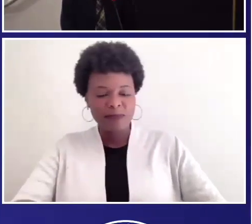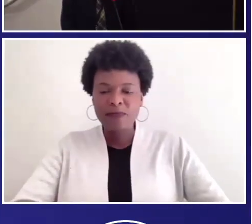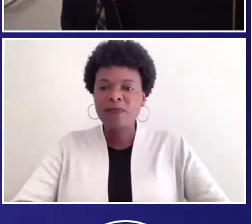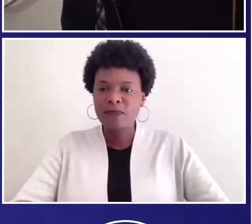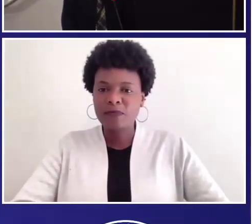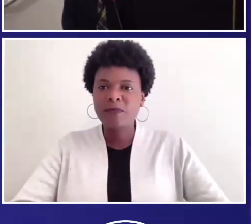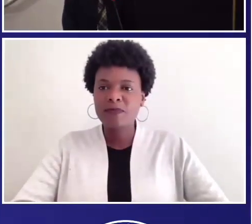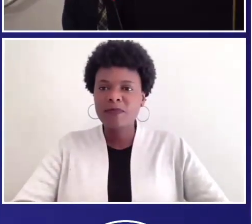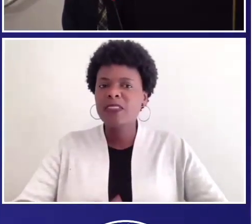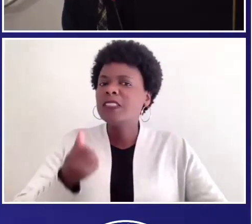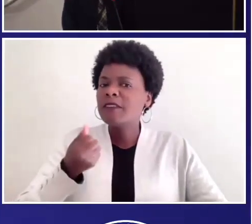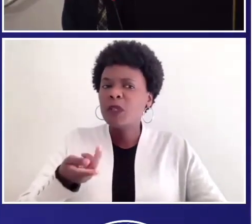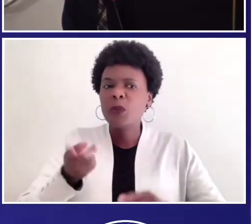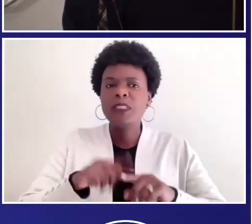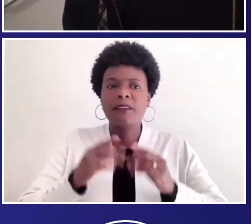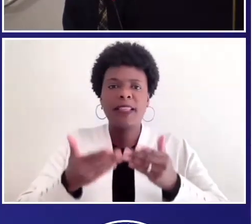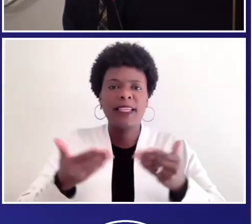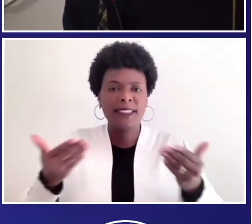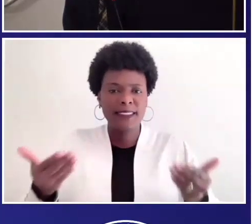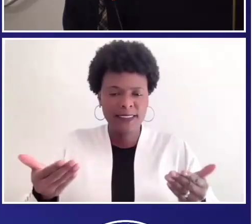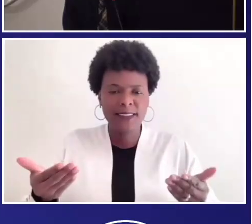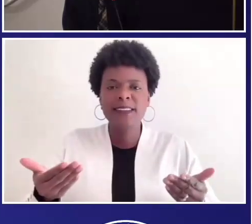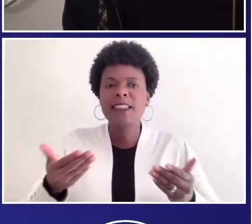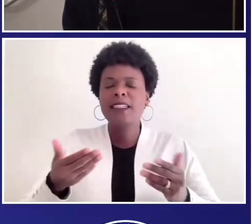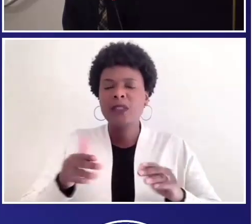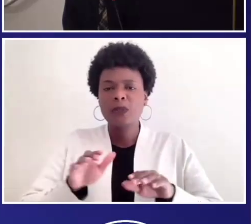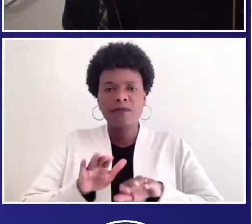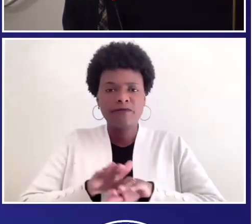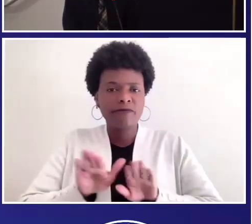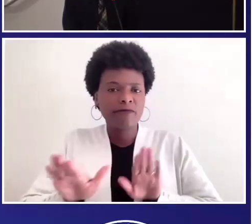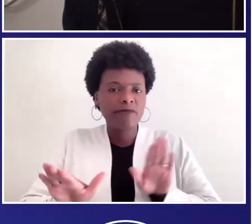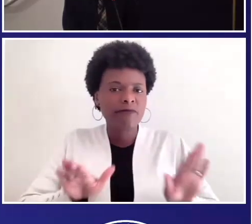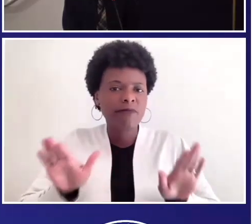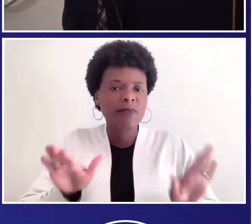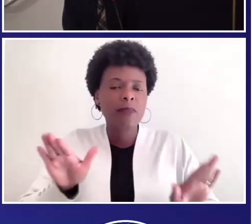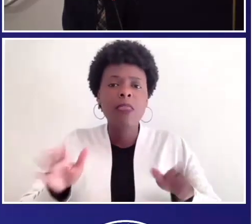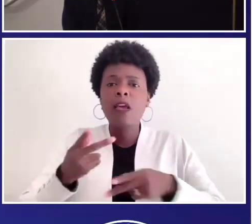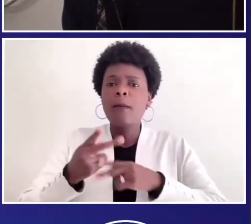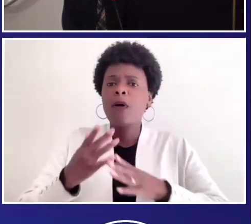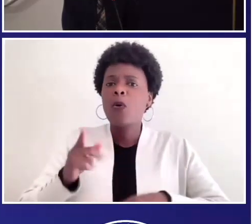So there's, there's a couple of different things to, to parse out here. So a borrower cannot request a buyback